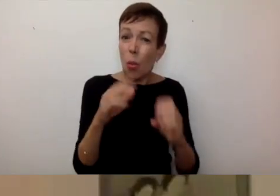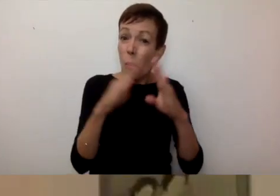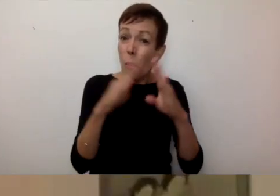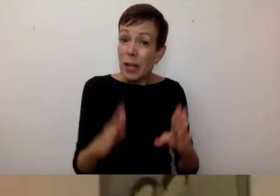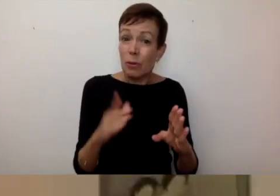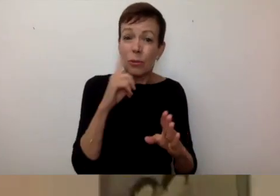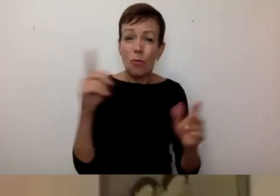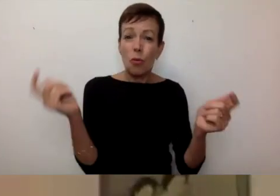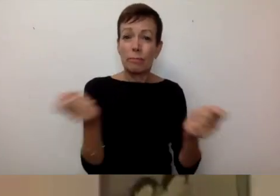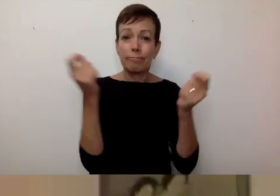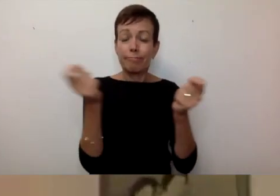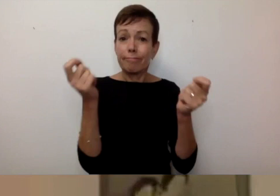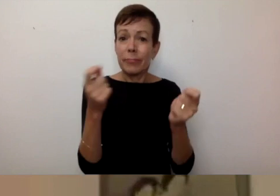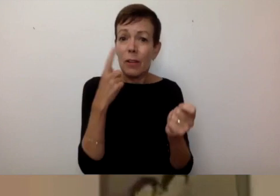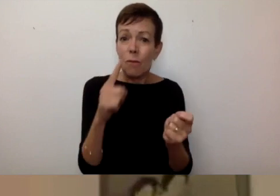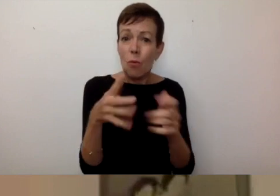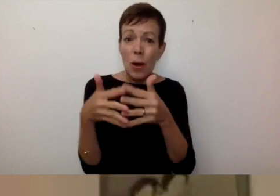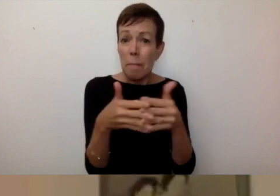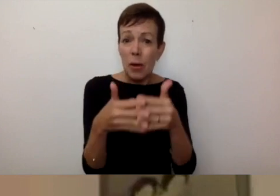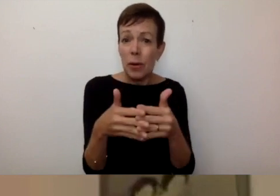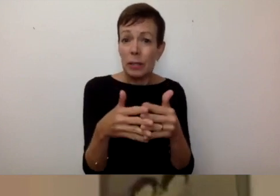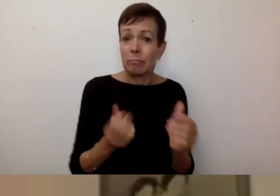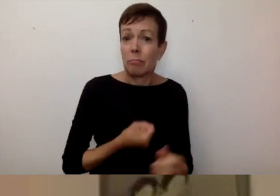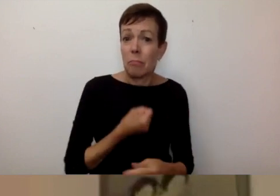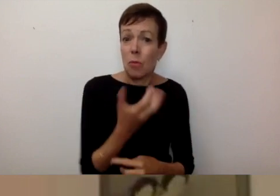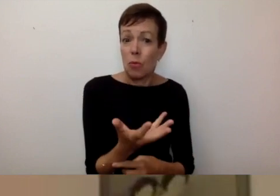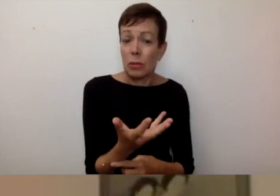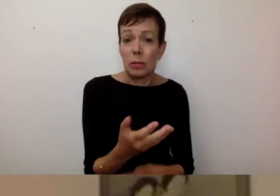for me hearing baraka's poem the first time was a portal an entrance way to